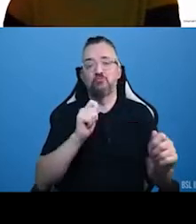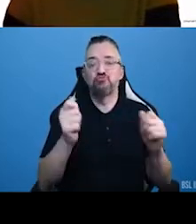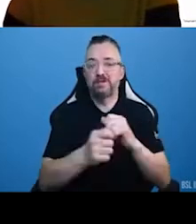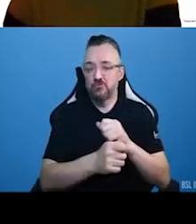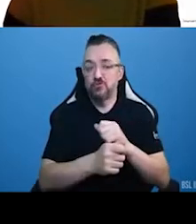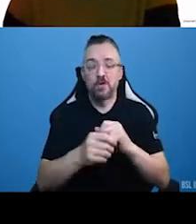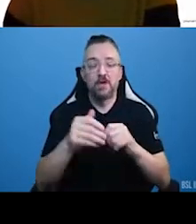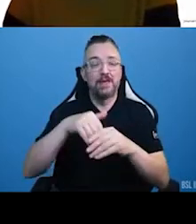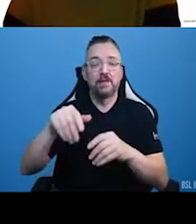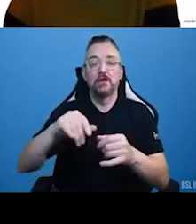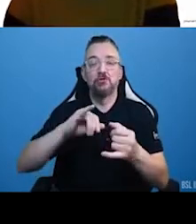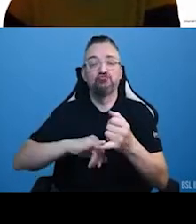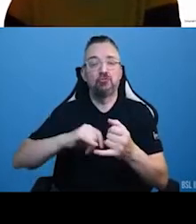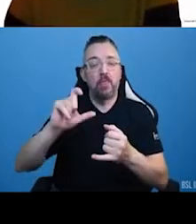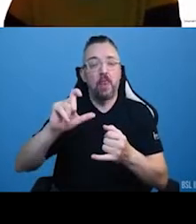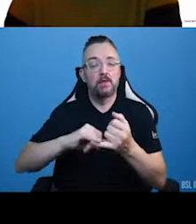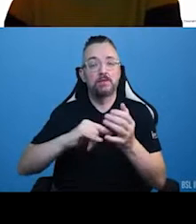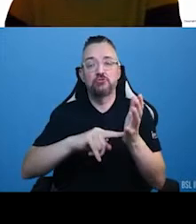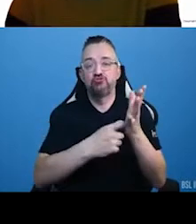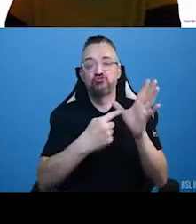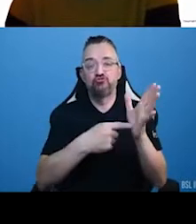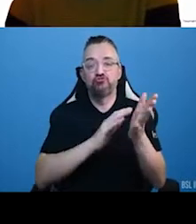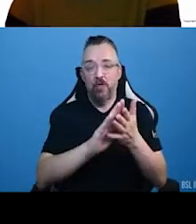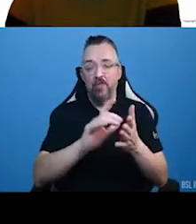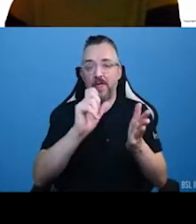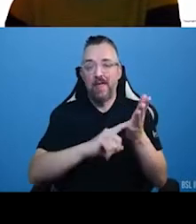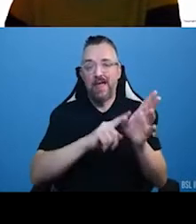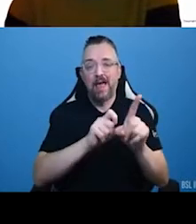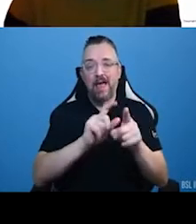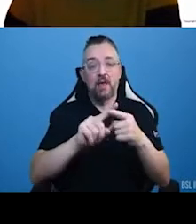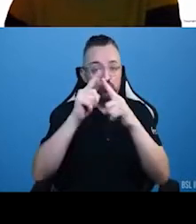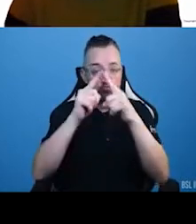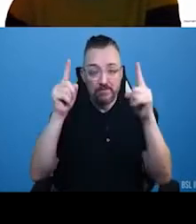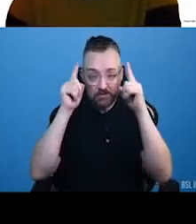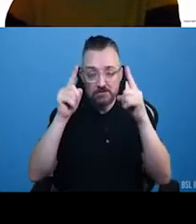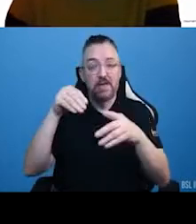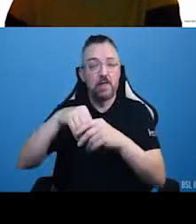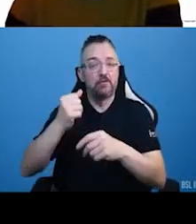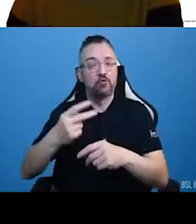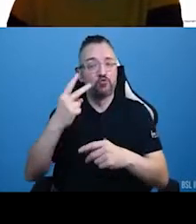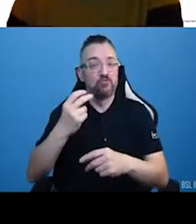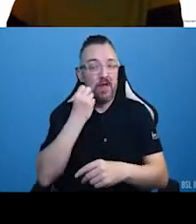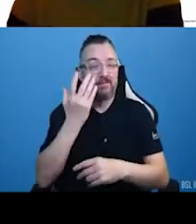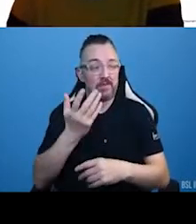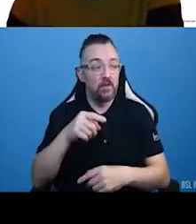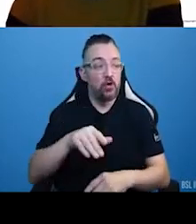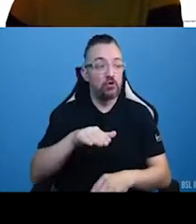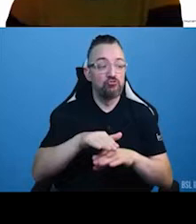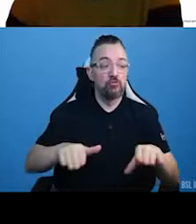two different school groups, or at least two different school groups every day. This is the children from Stoke Primary School.